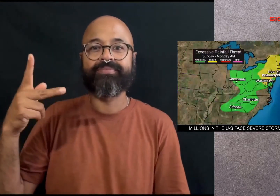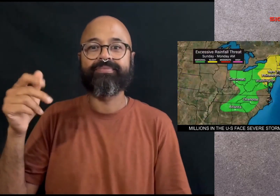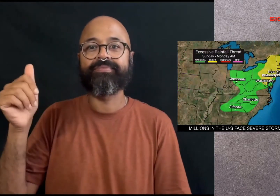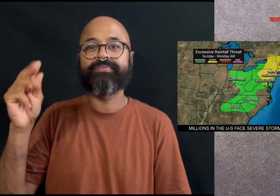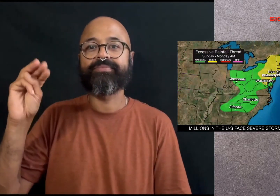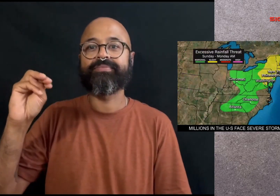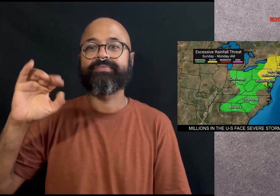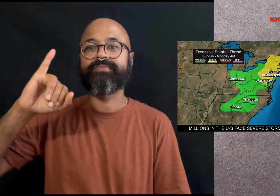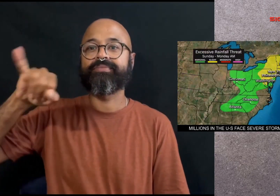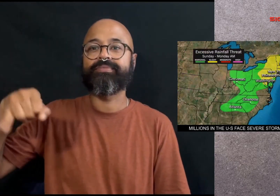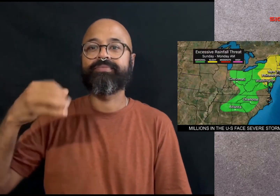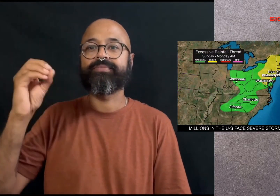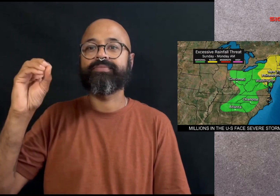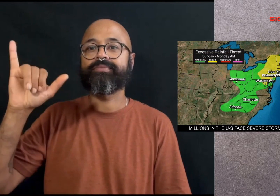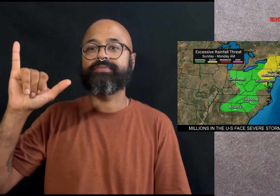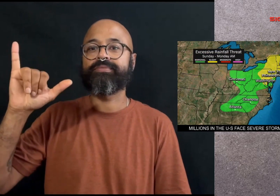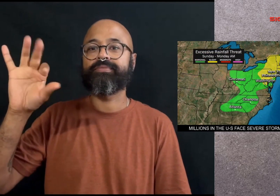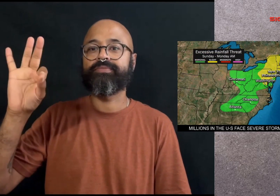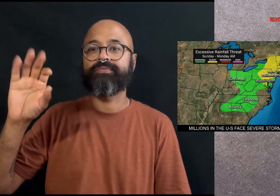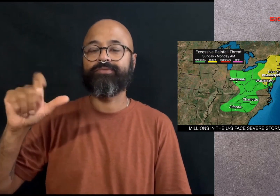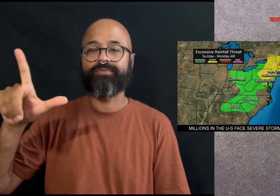Sign one. News viewer camp Joyful Post-it.